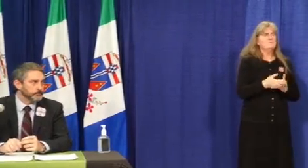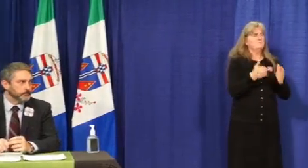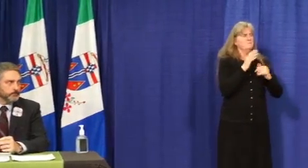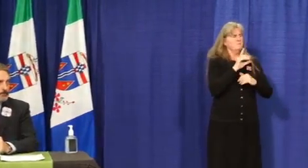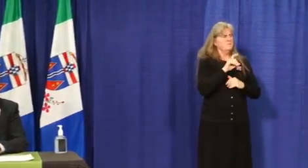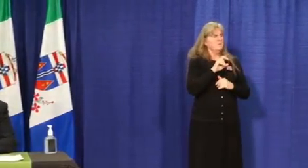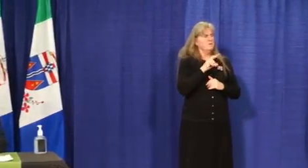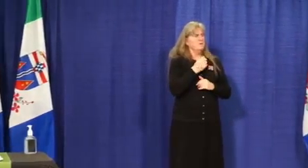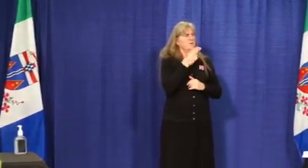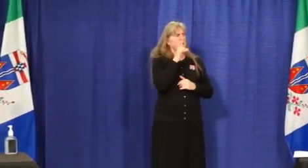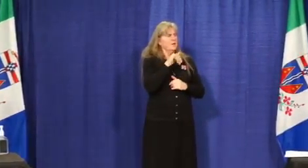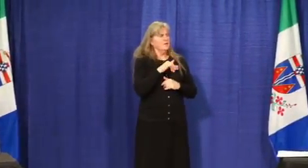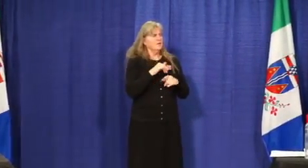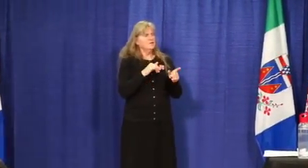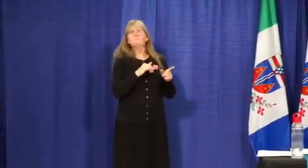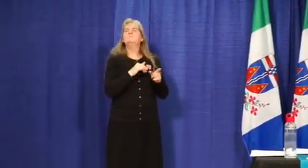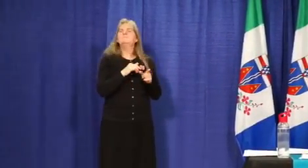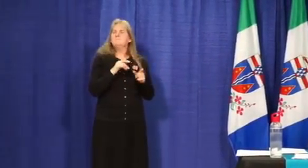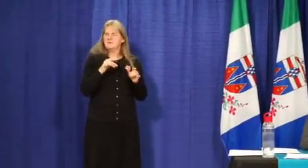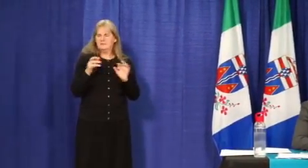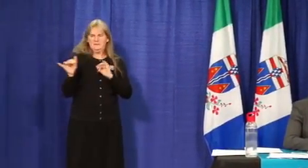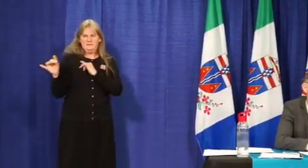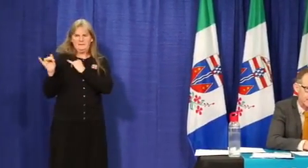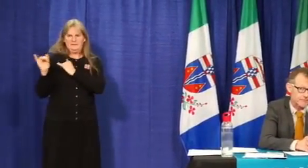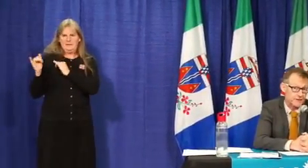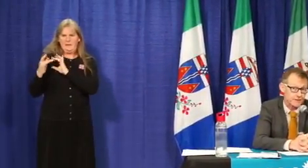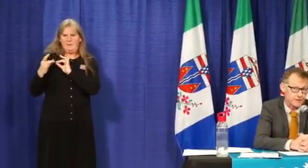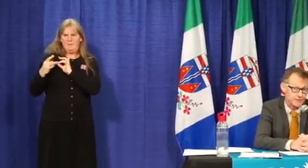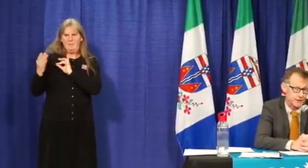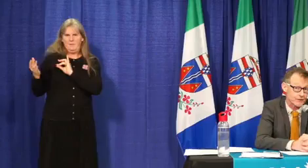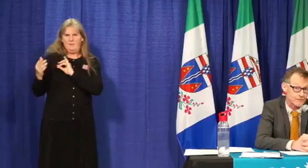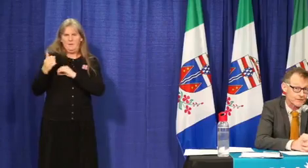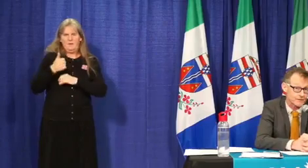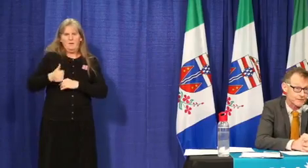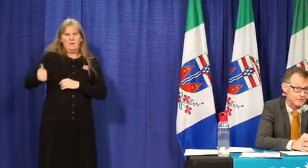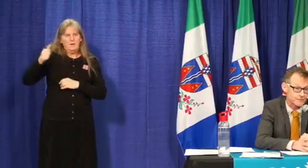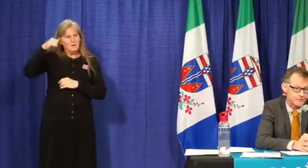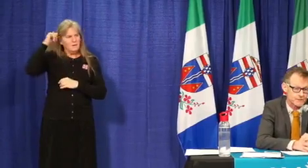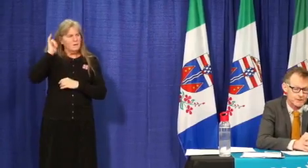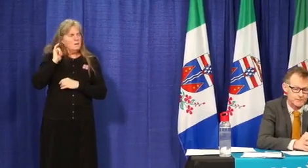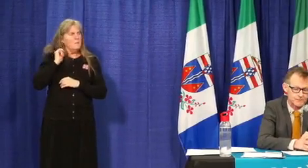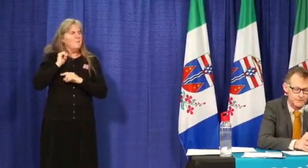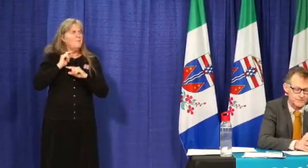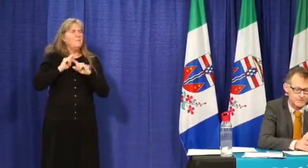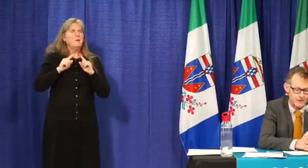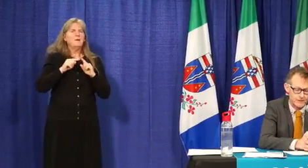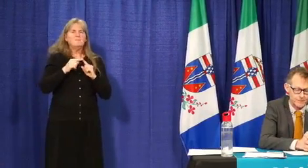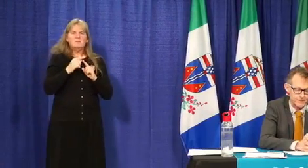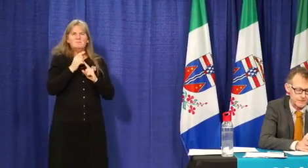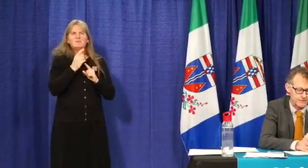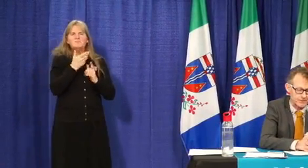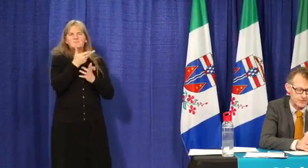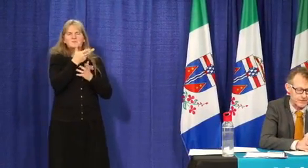Yeah, I want to echo everything the premier has said, and I have been in direct conversation with the chief